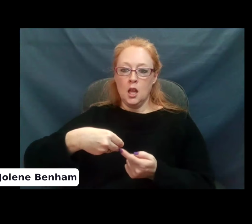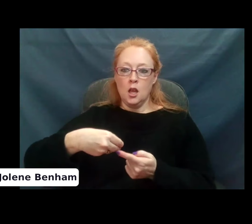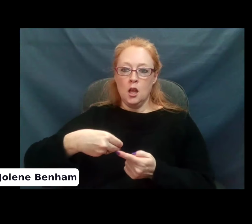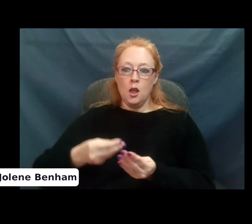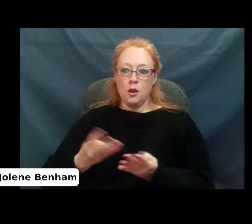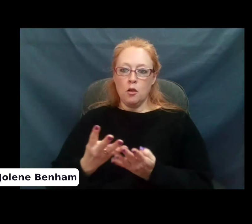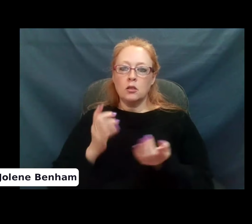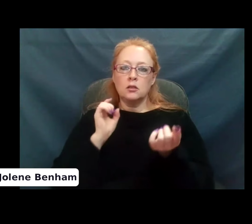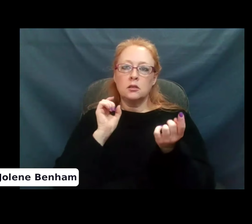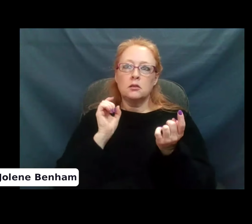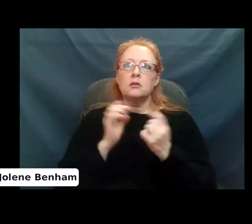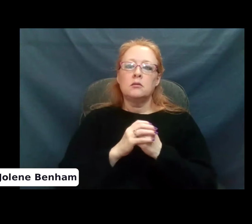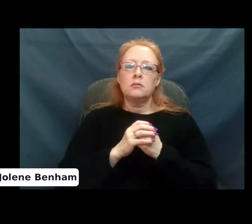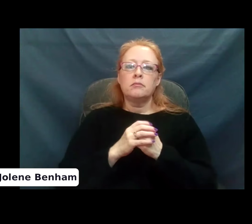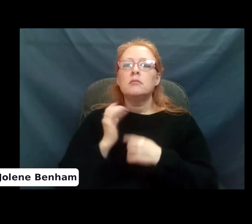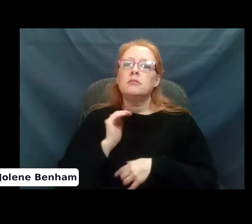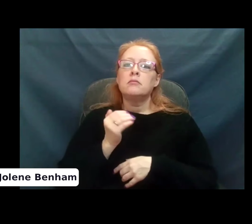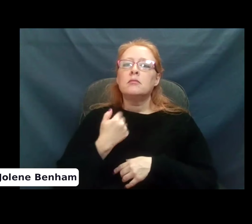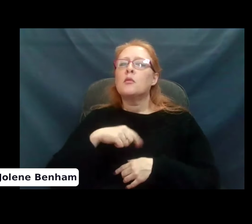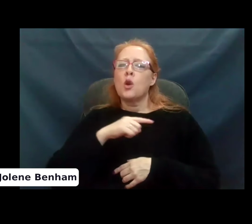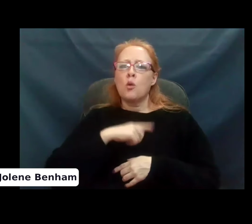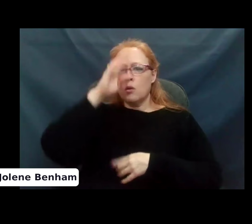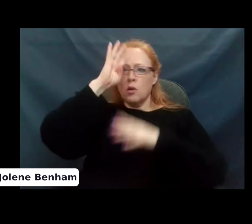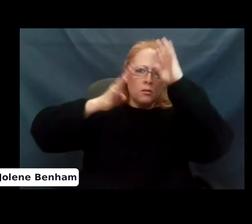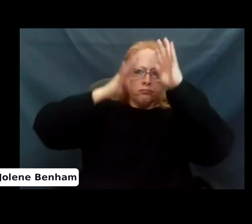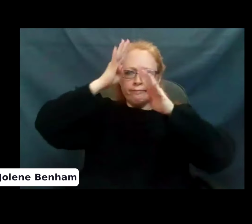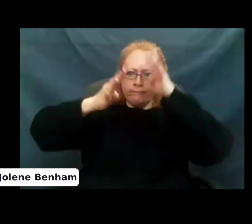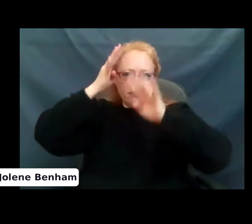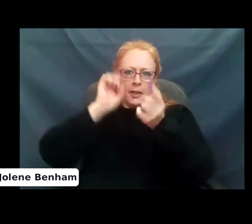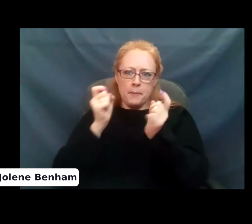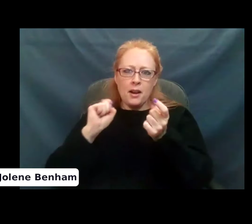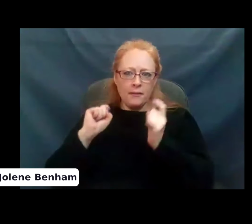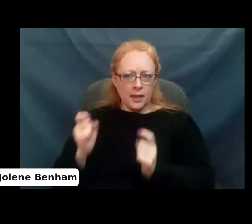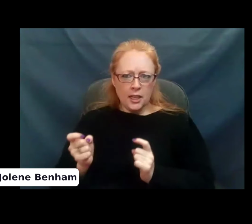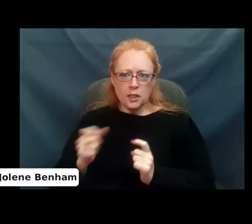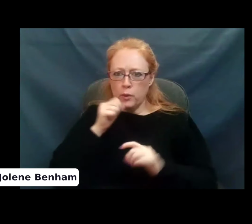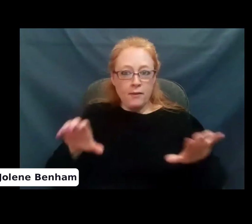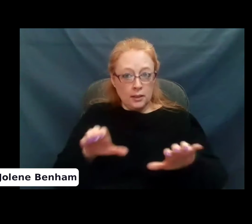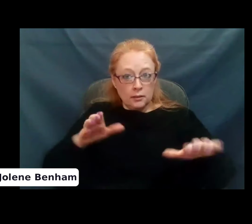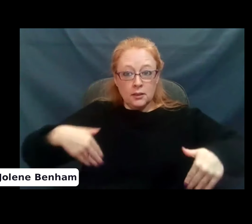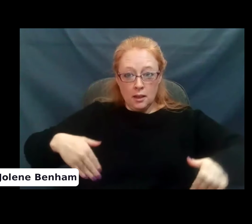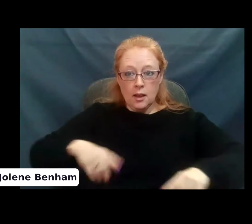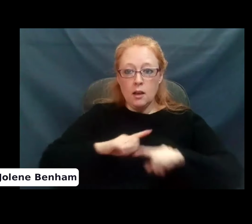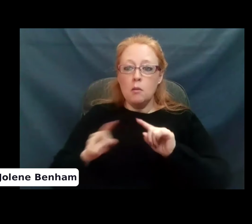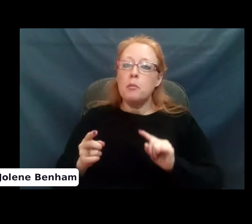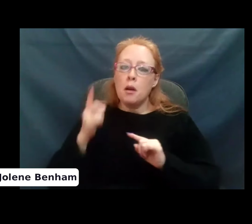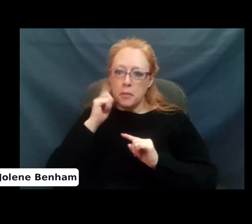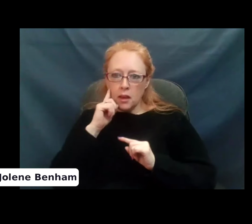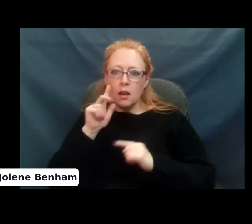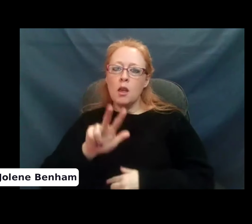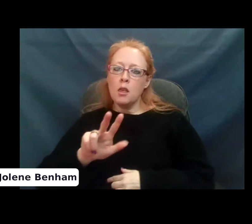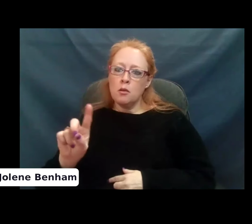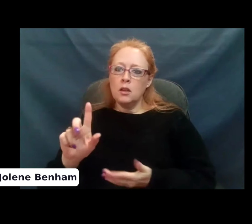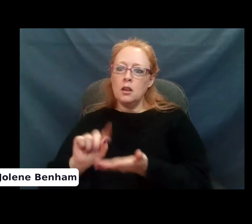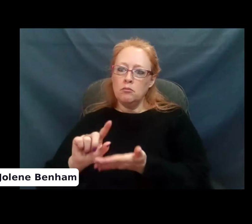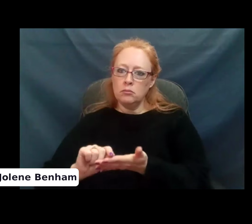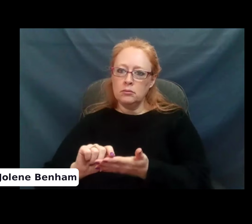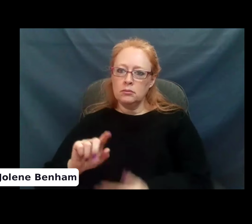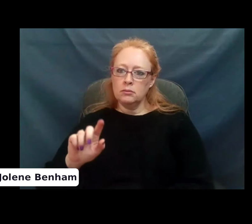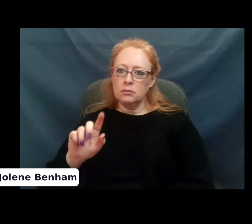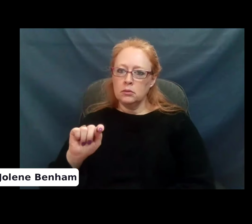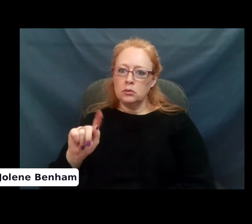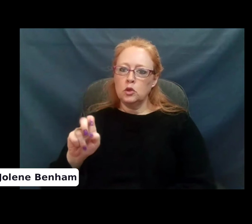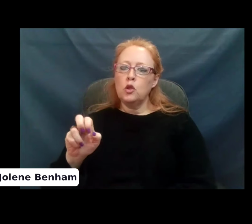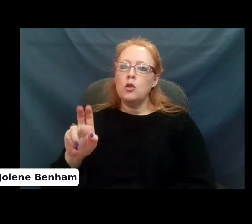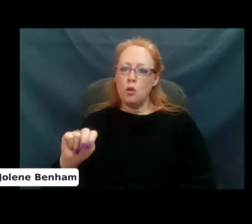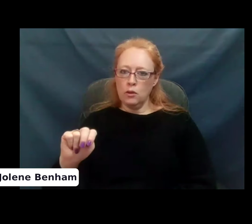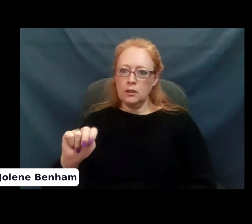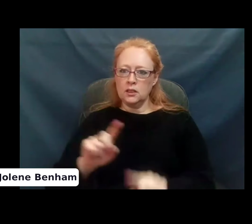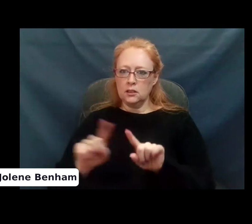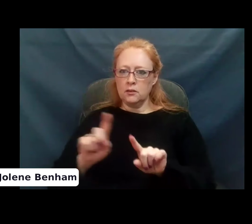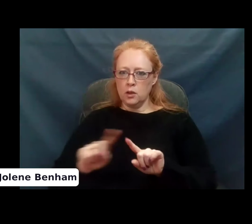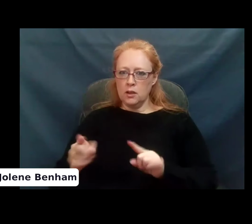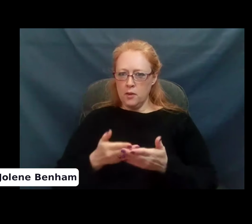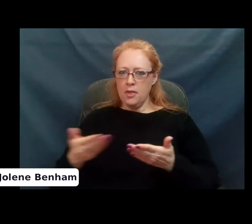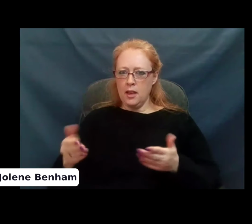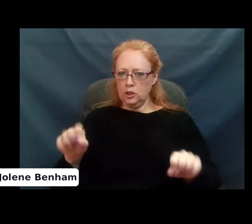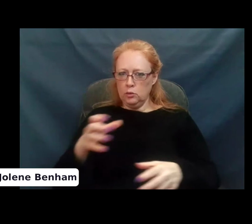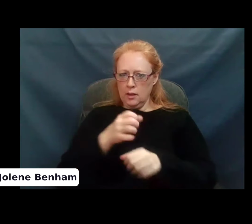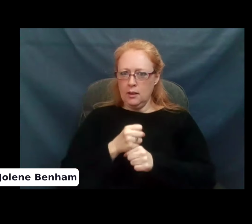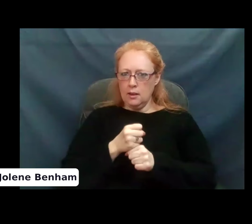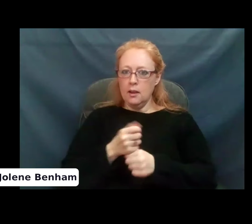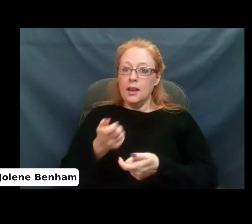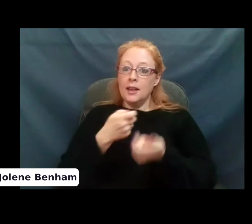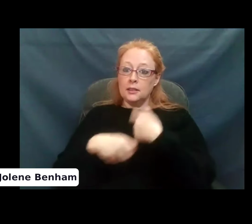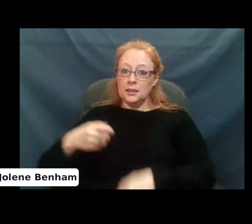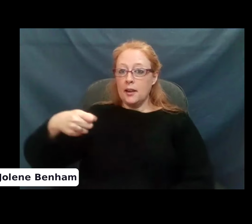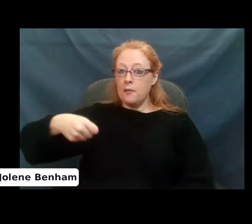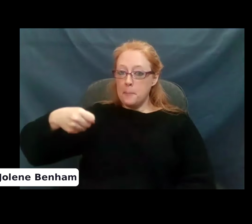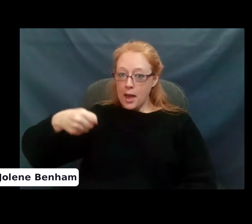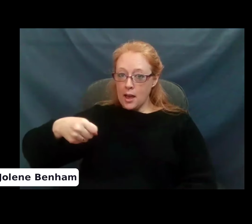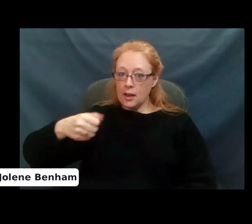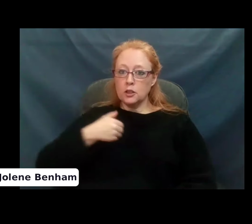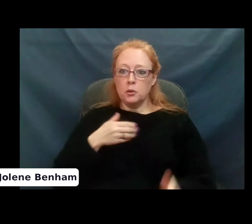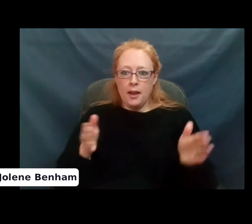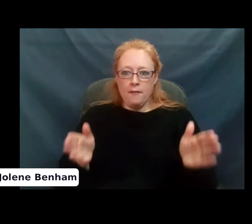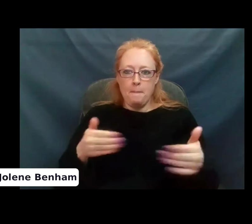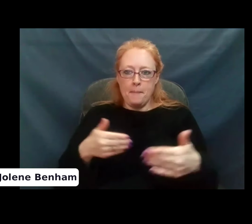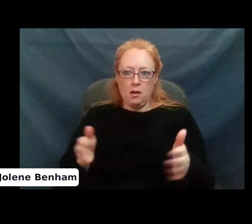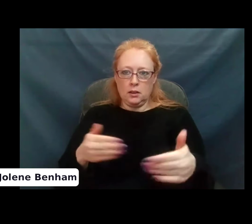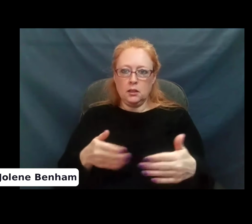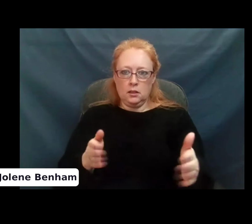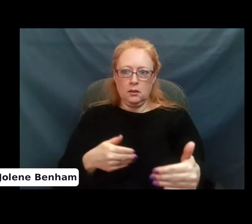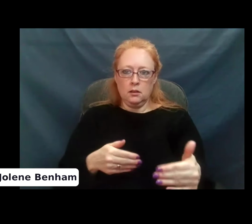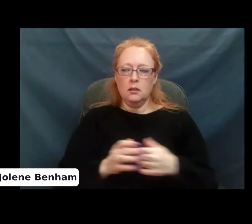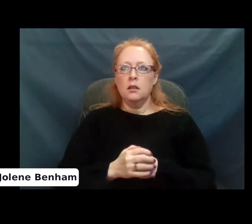Daniel: Let's se